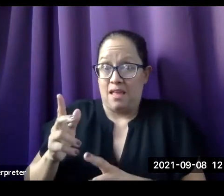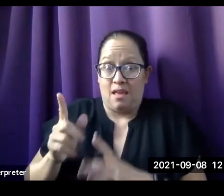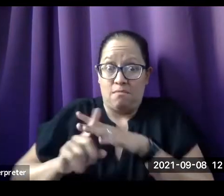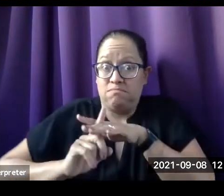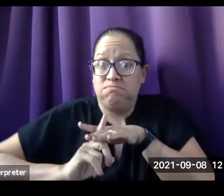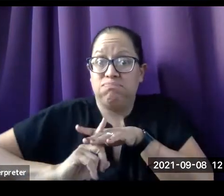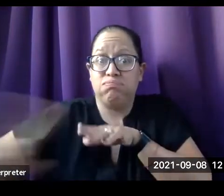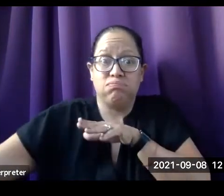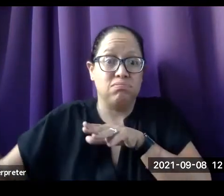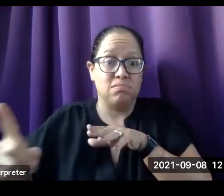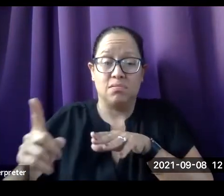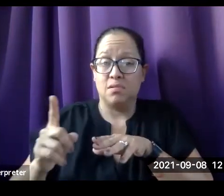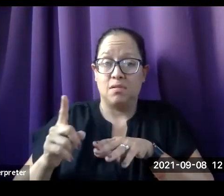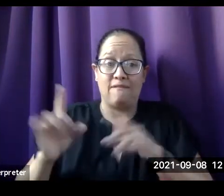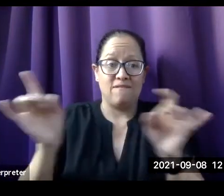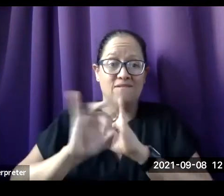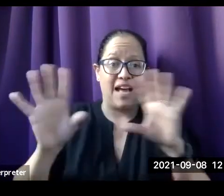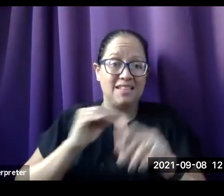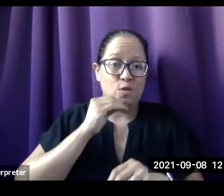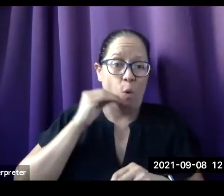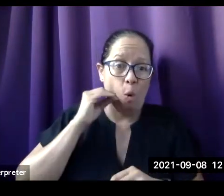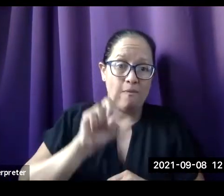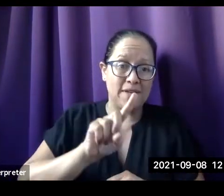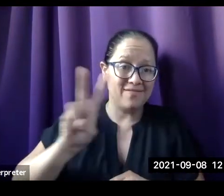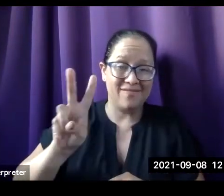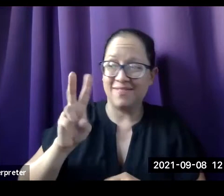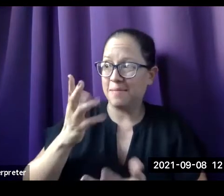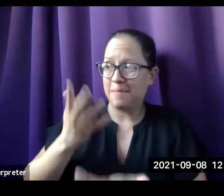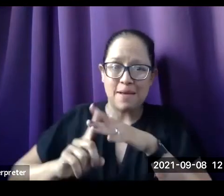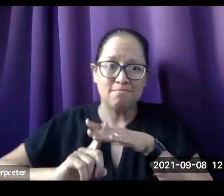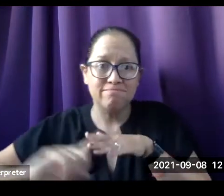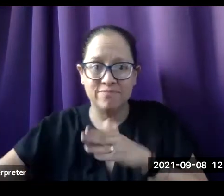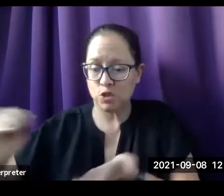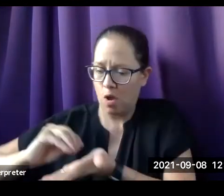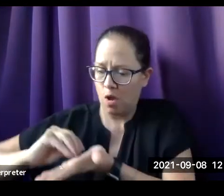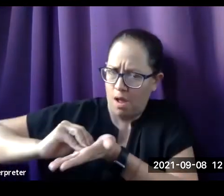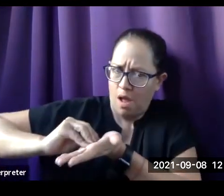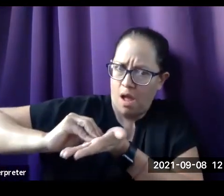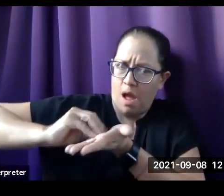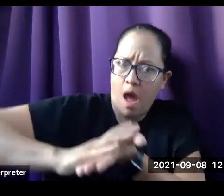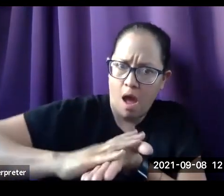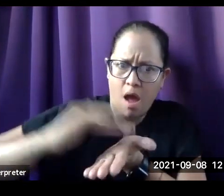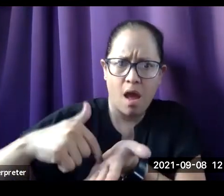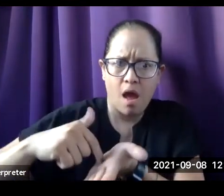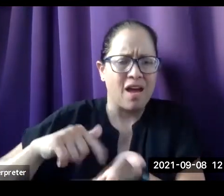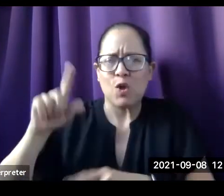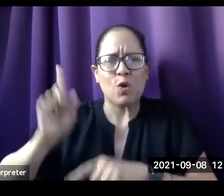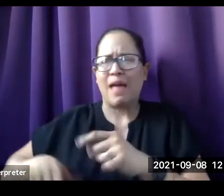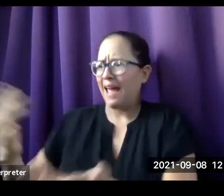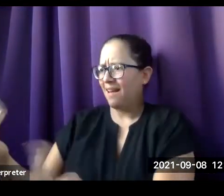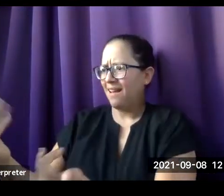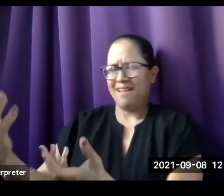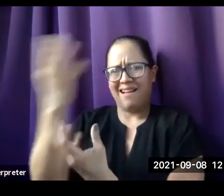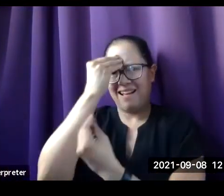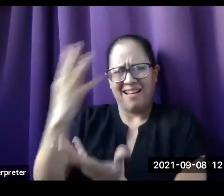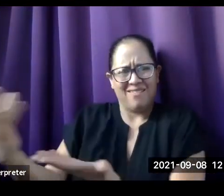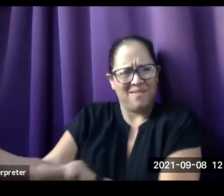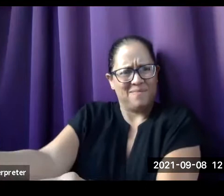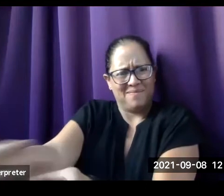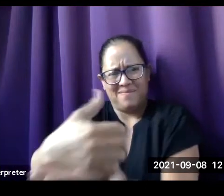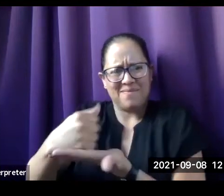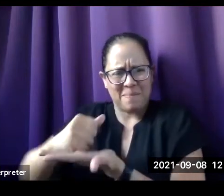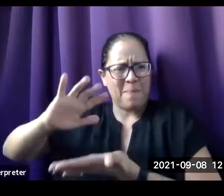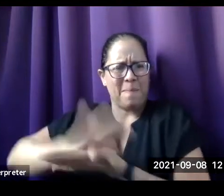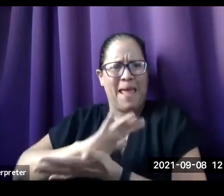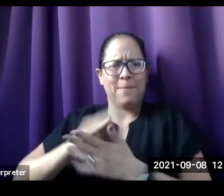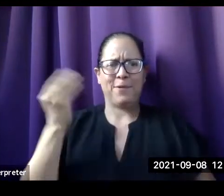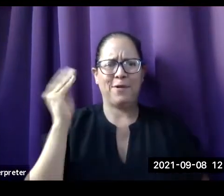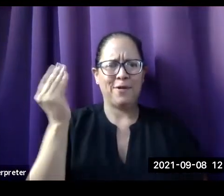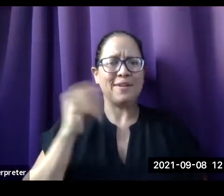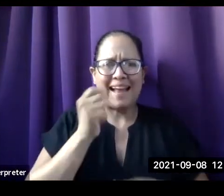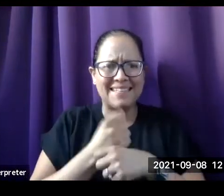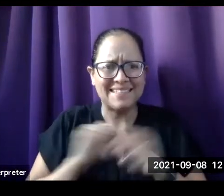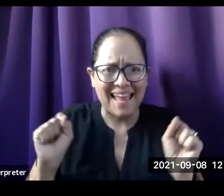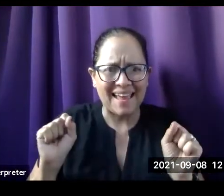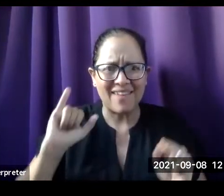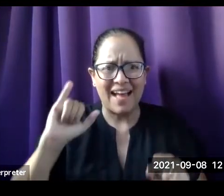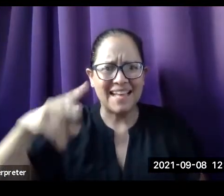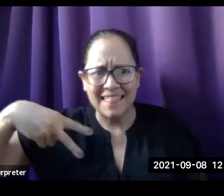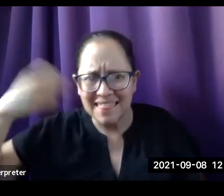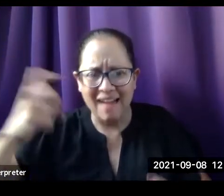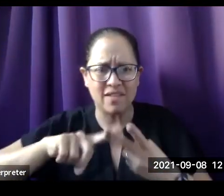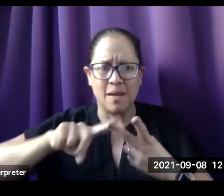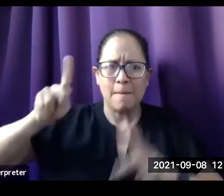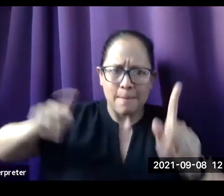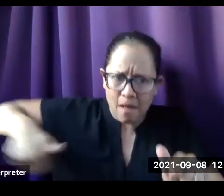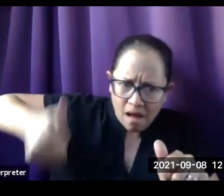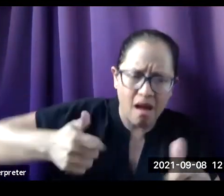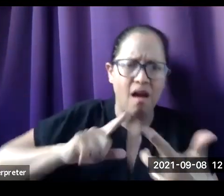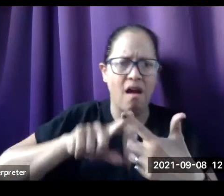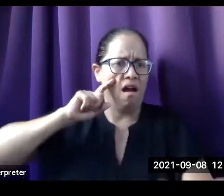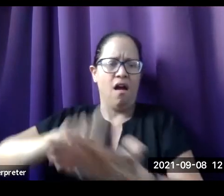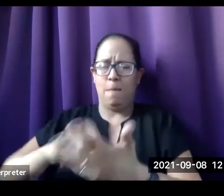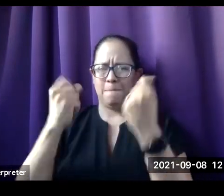So, they will take the extra step to protect people's identities and put it on paper on a third spreadsheet or somewhere where it's going to be less connected to the identity as somebody they're working with.